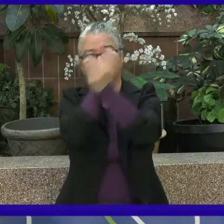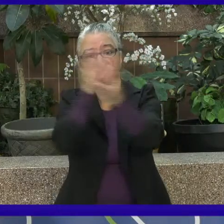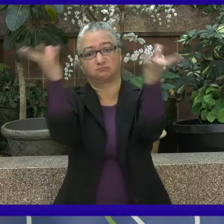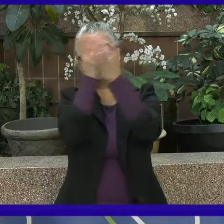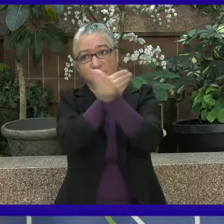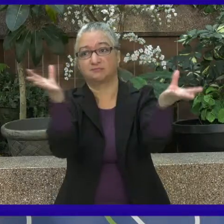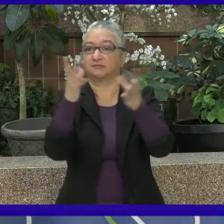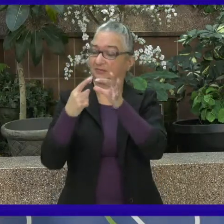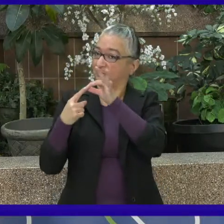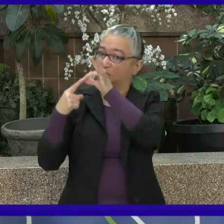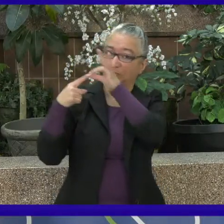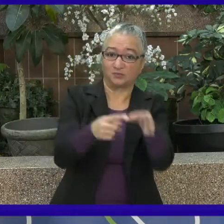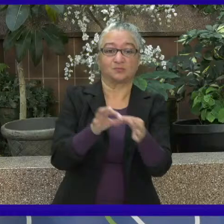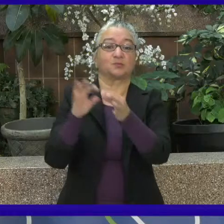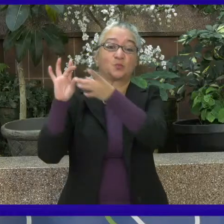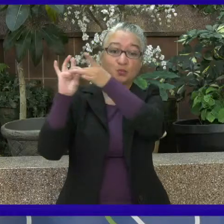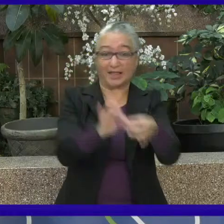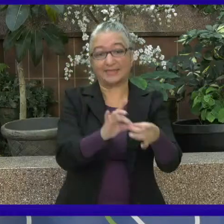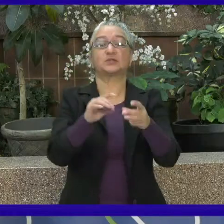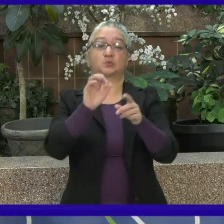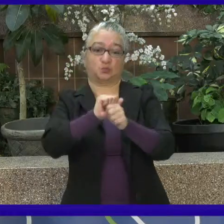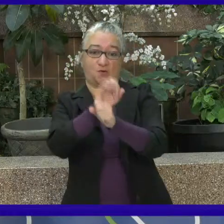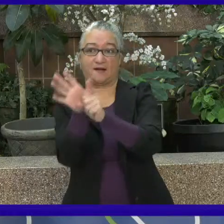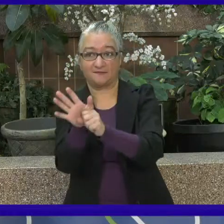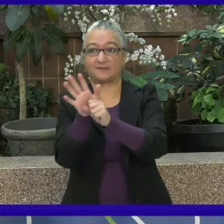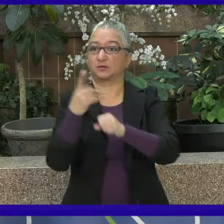have been able to confidently encourage our patients